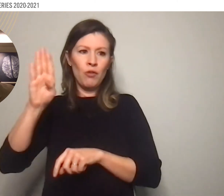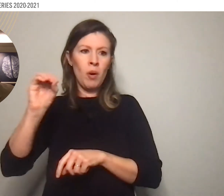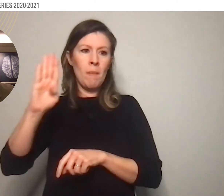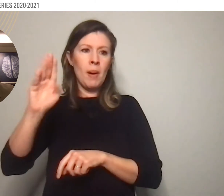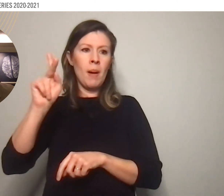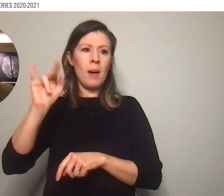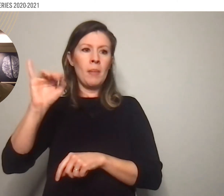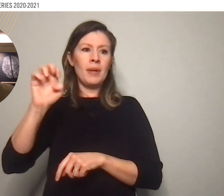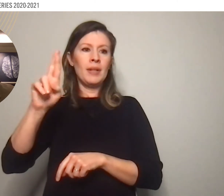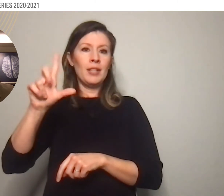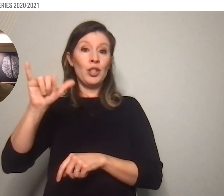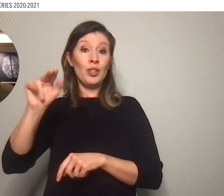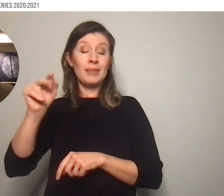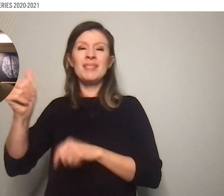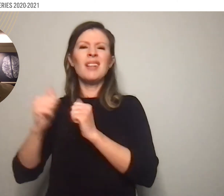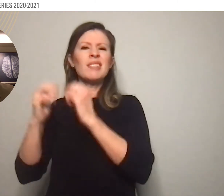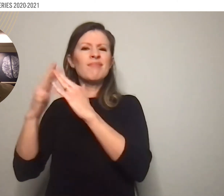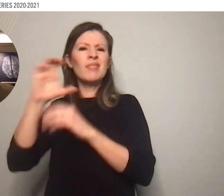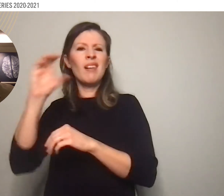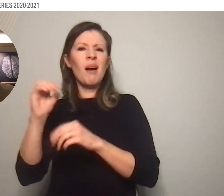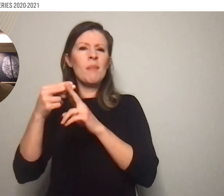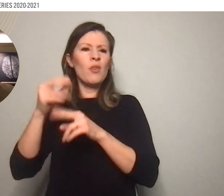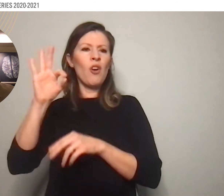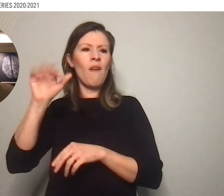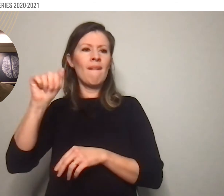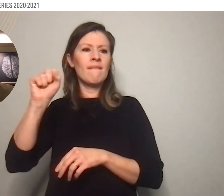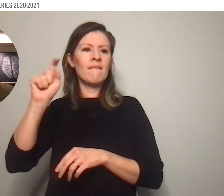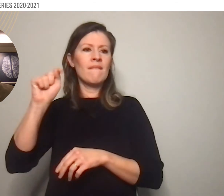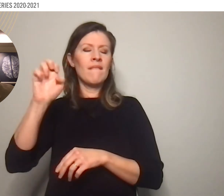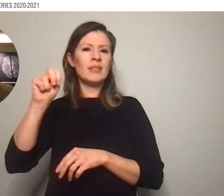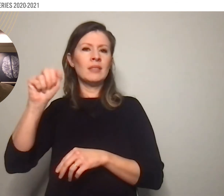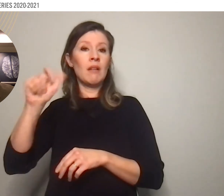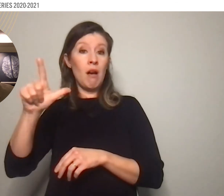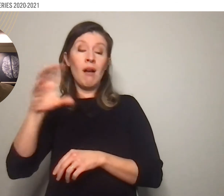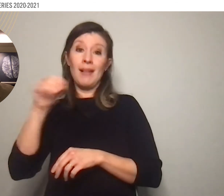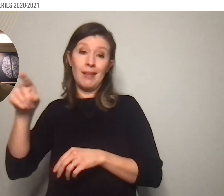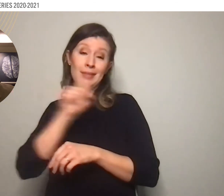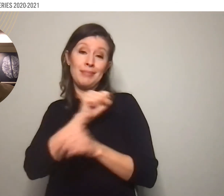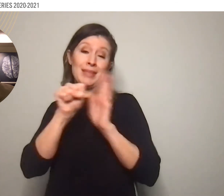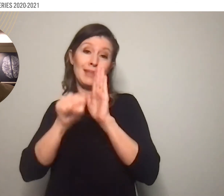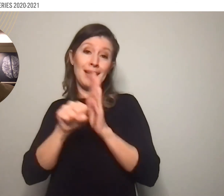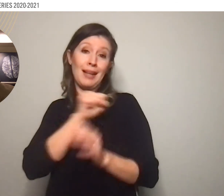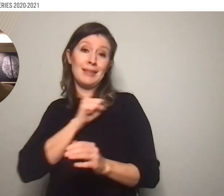Bob Kierlin who was the founder of Fastenal in the, in the state center from Winona.